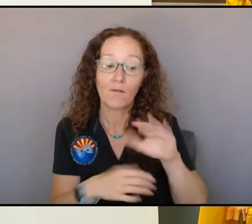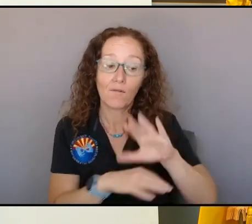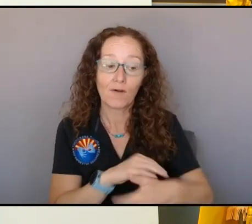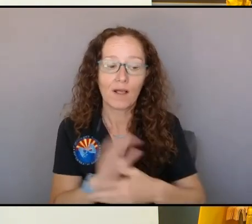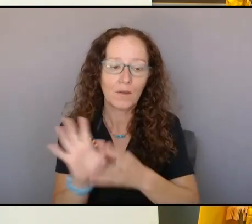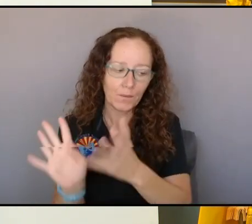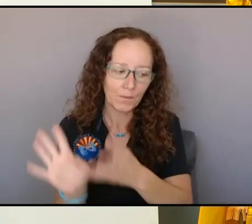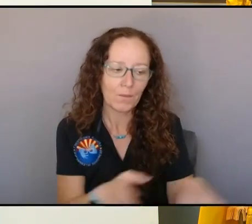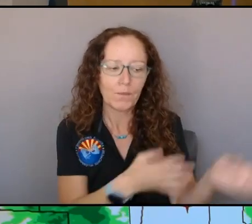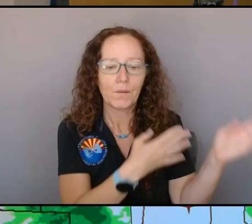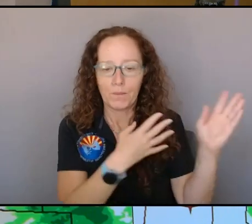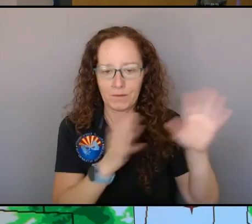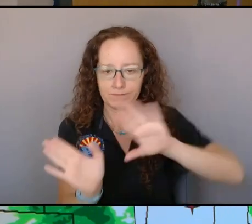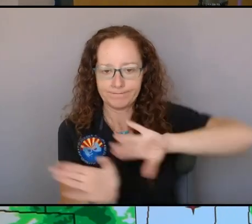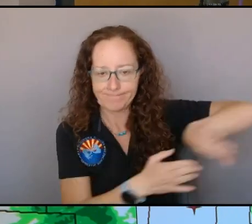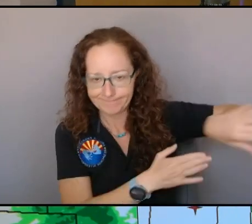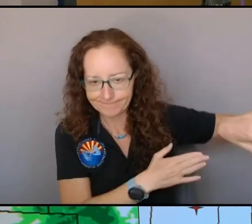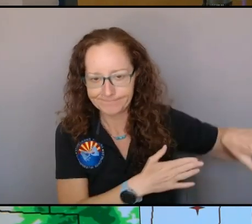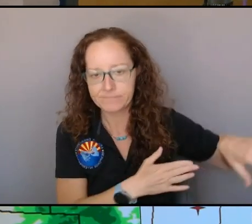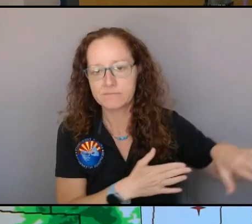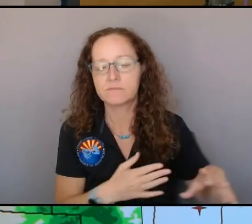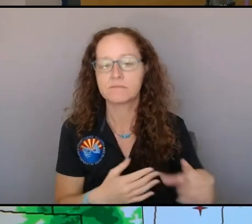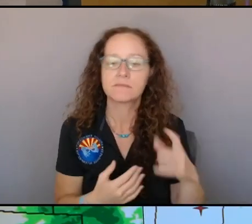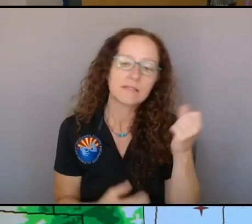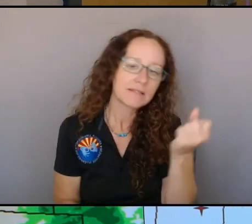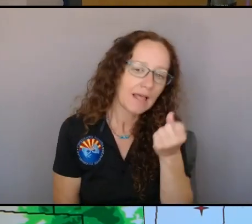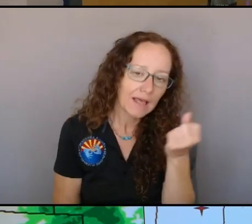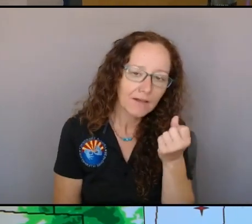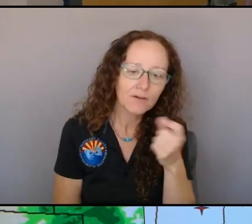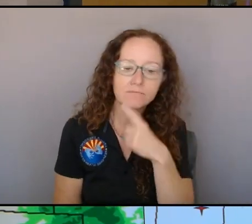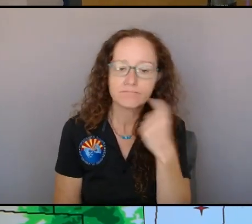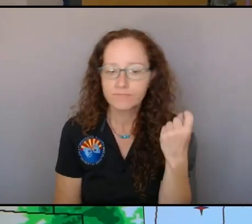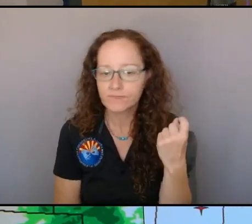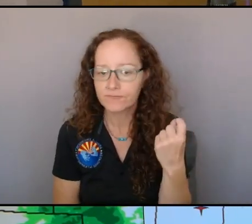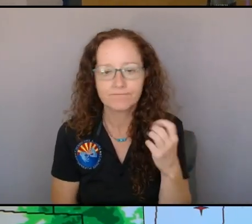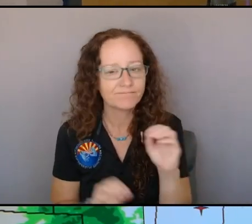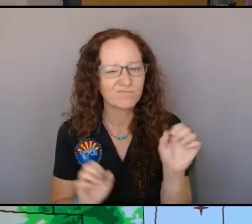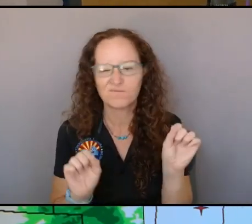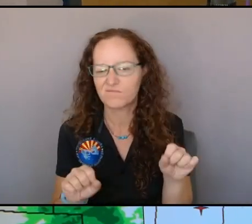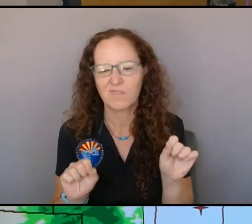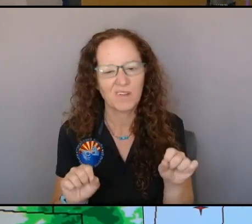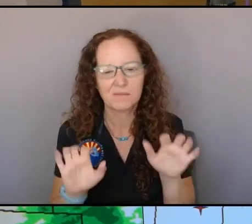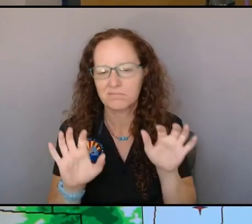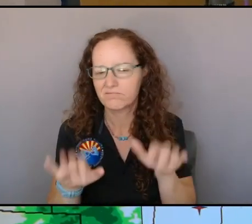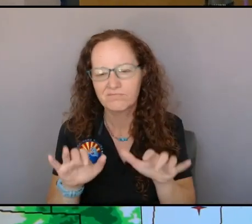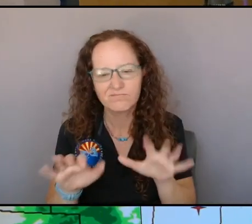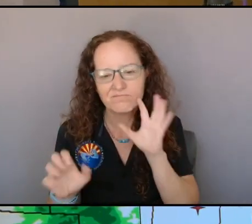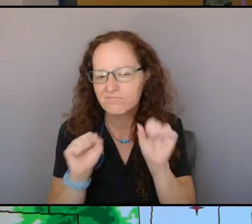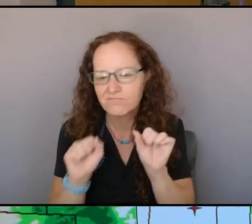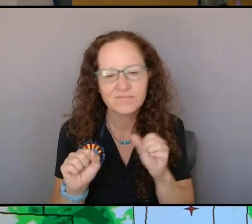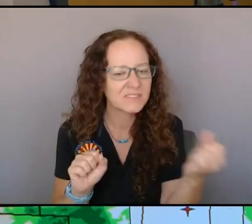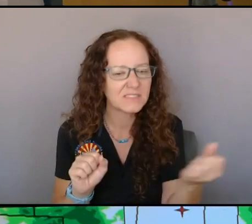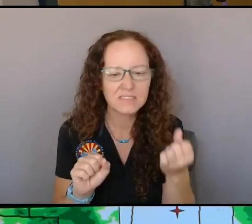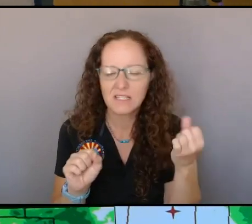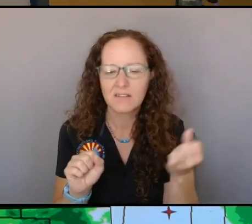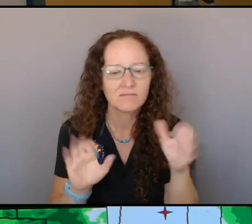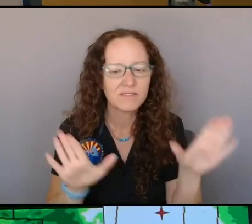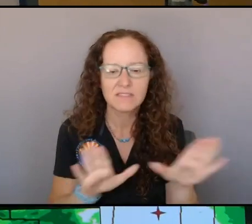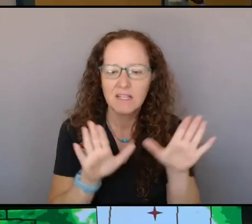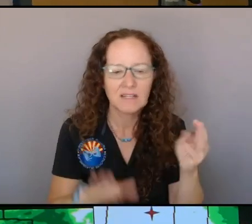get a dry day Saturday. No chances for showers, thunderstorms Sunday, Monday, and even Tuesday. Looks like we'll